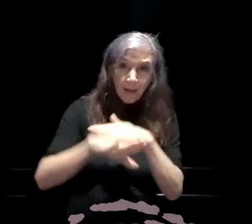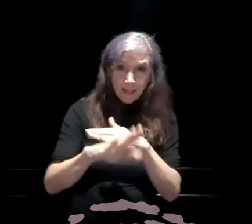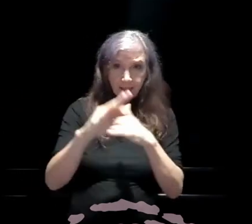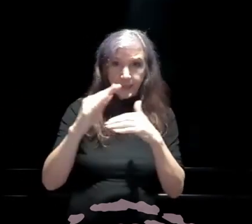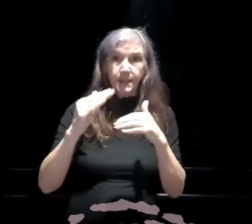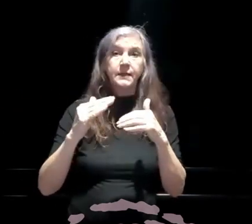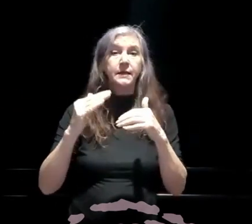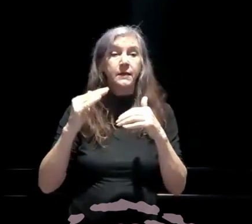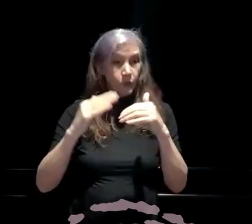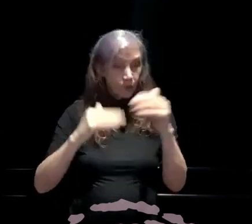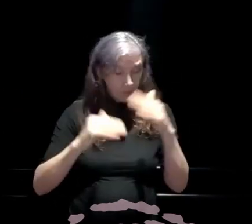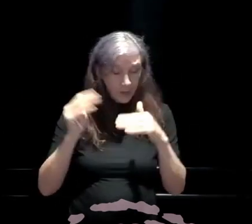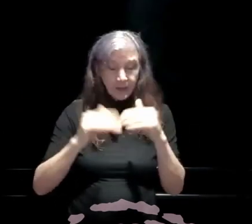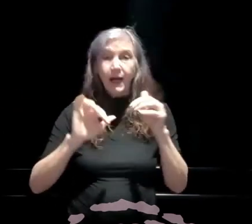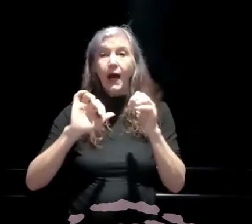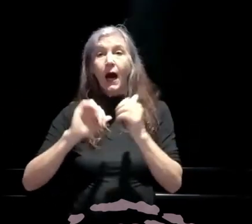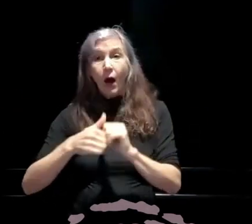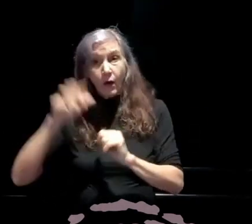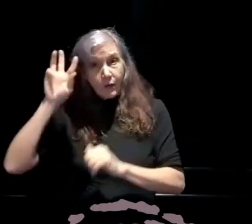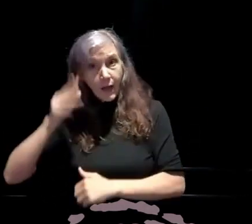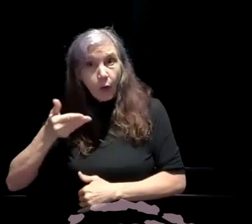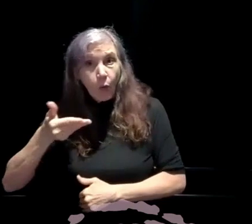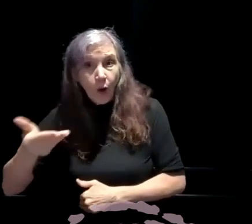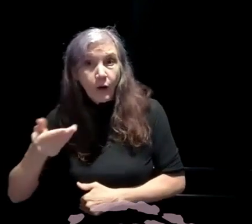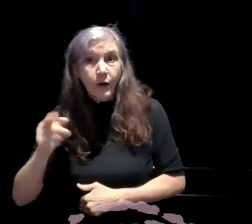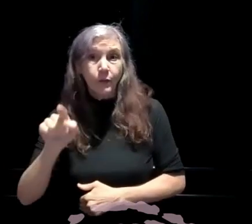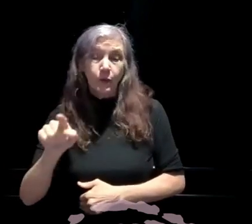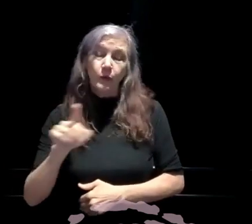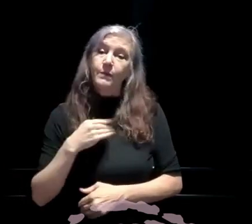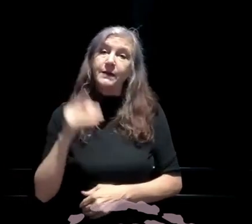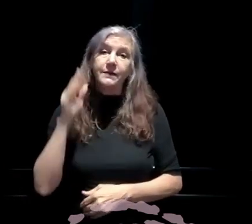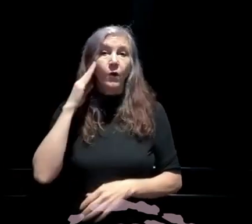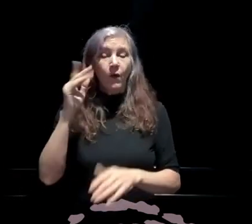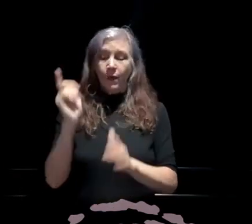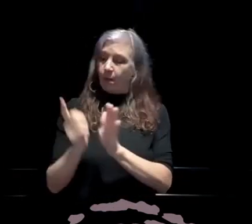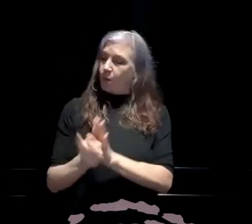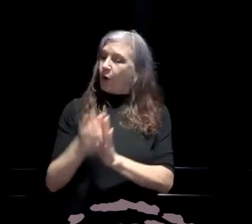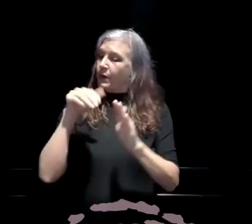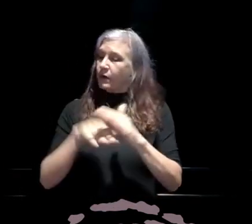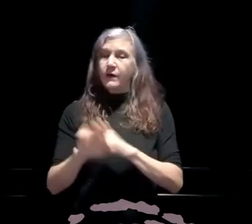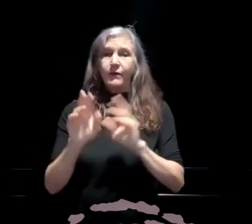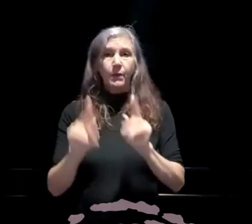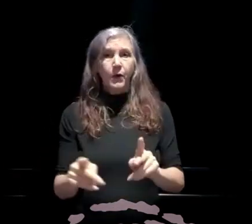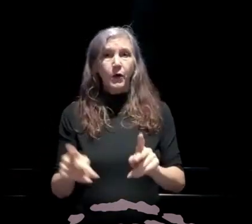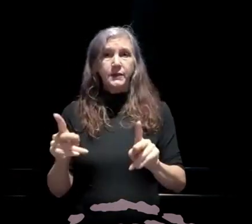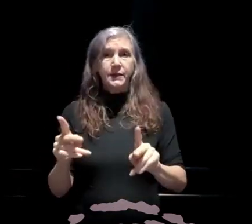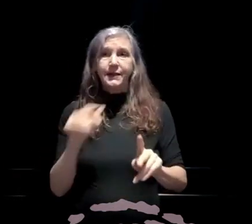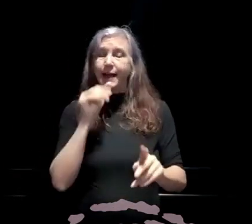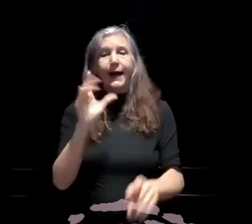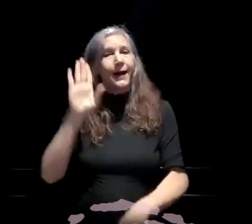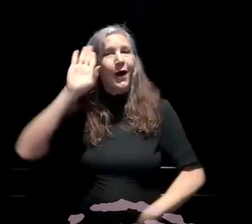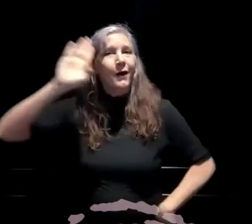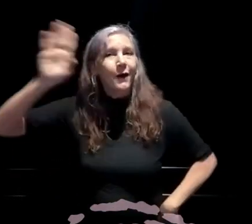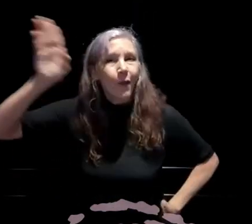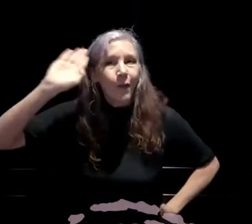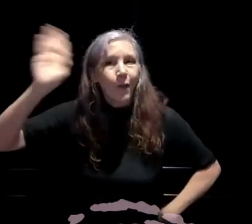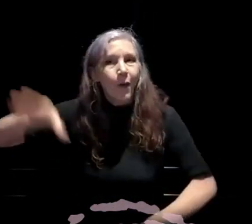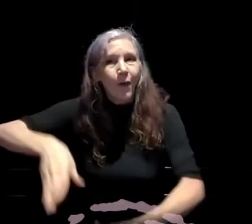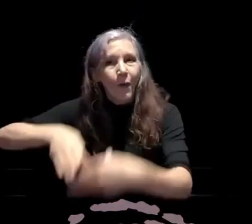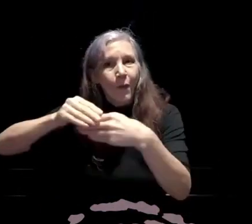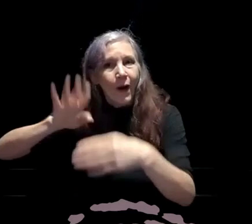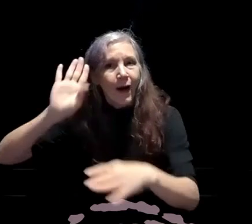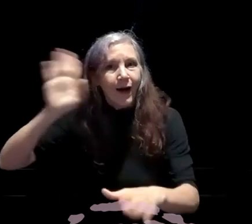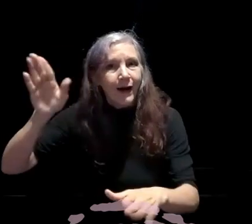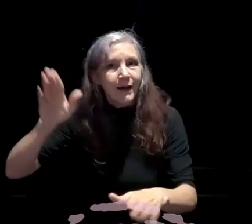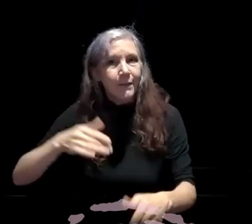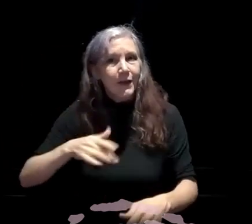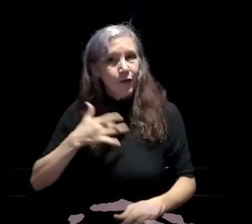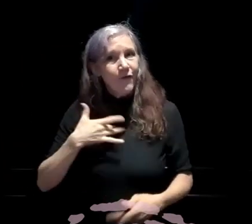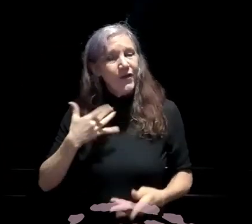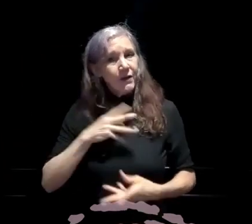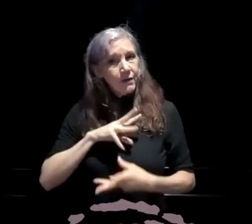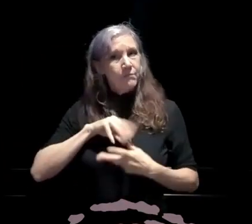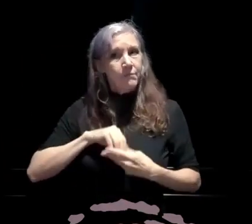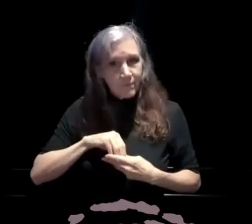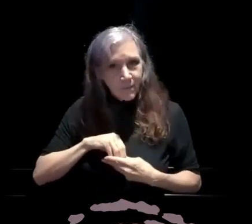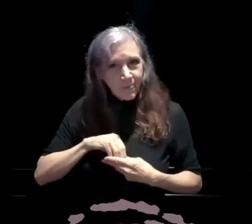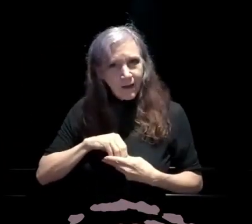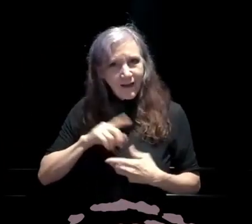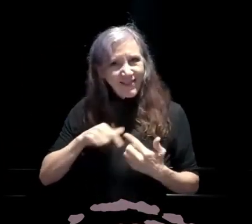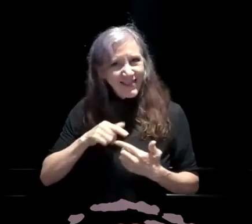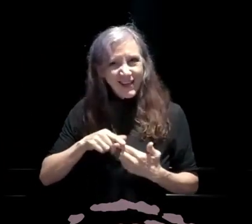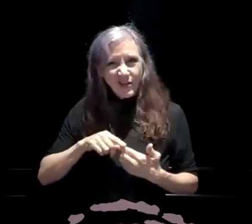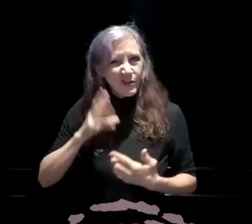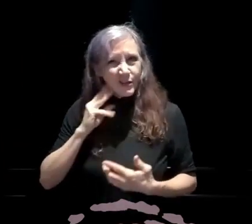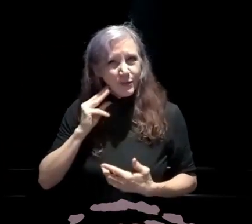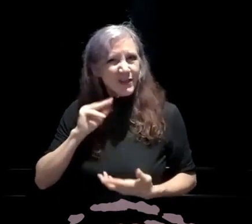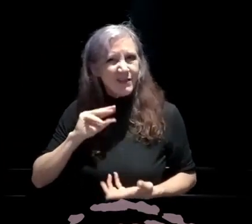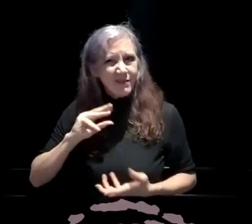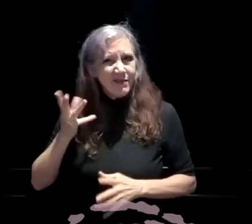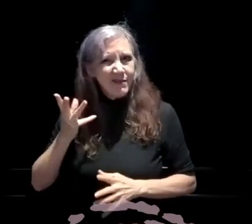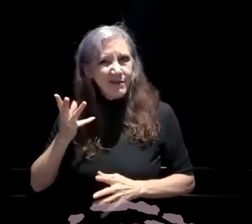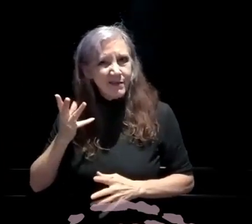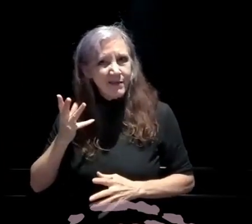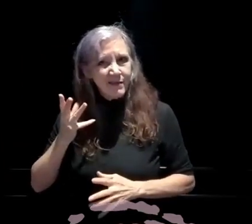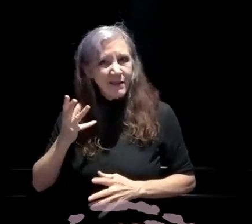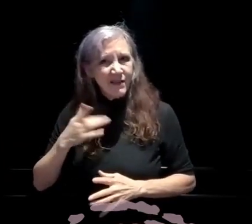Because what they know and what we know is that the moment that you step into space If somebody does not welcome you and greet you and make you feel like you are supposed to be there, your journey and your experience has changed.